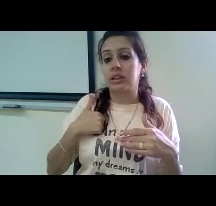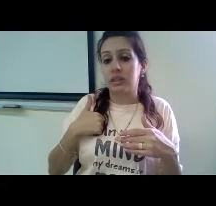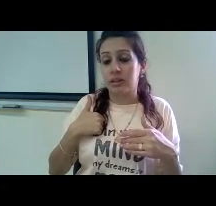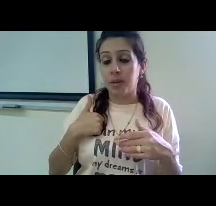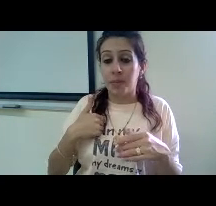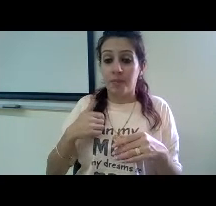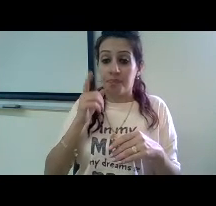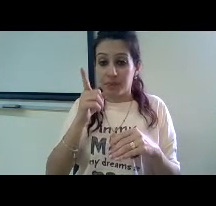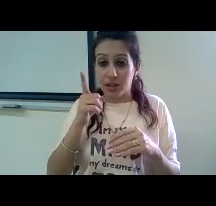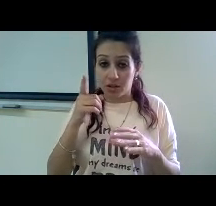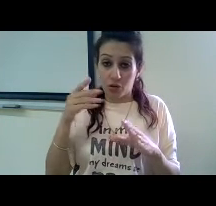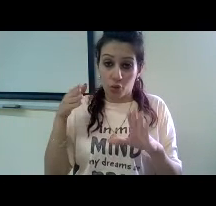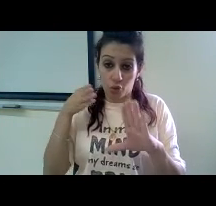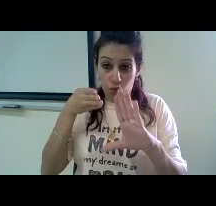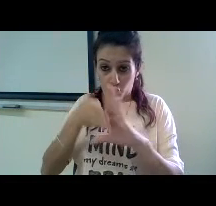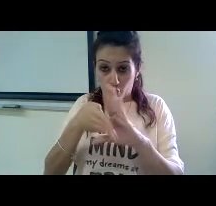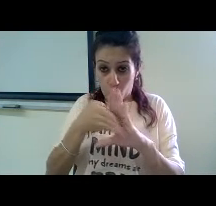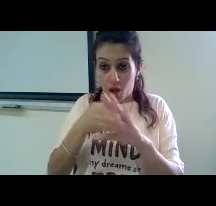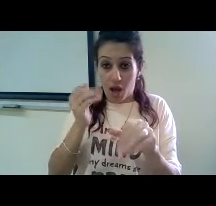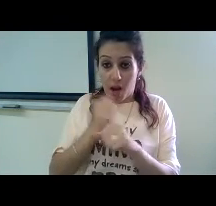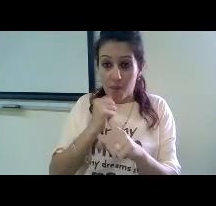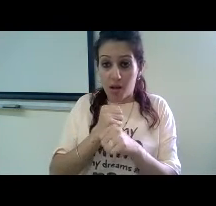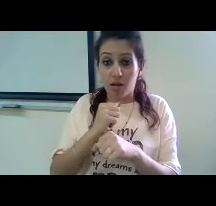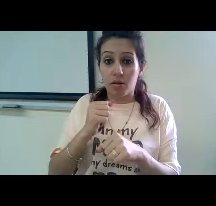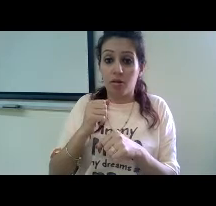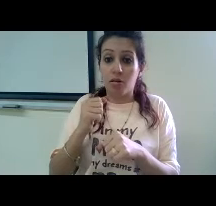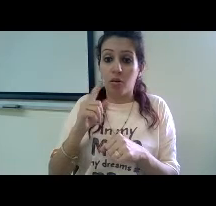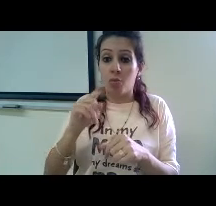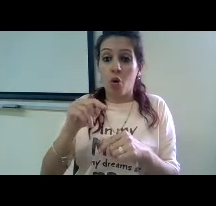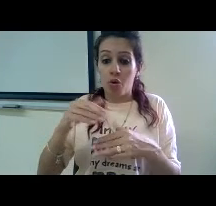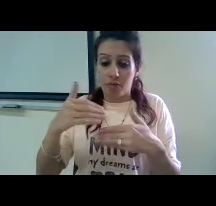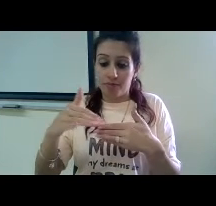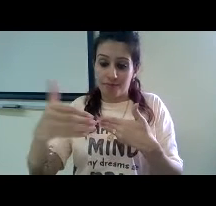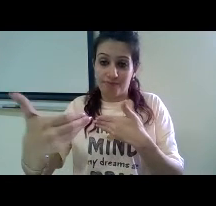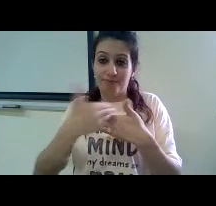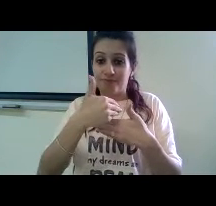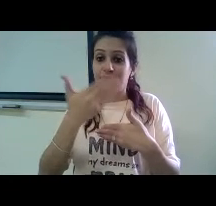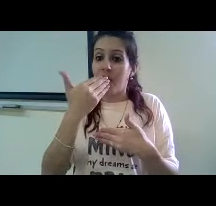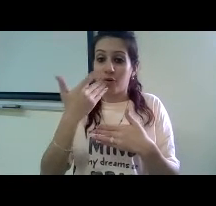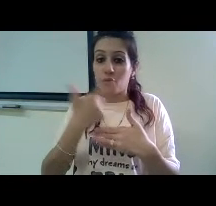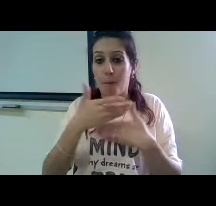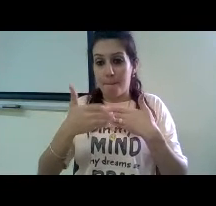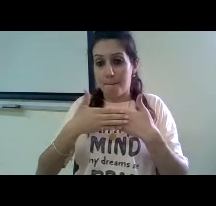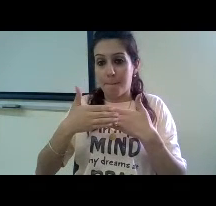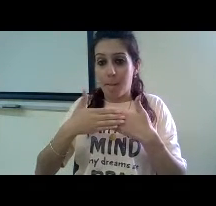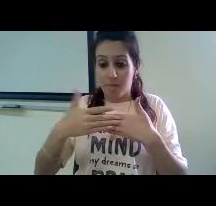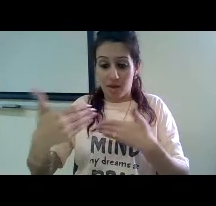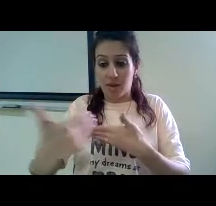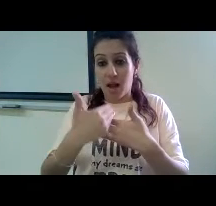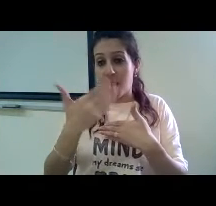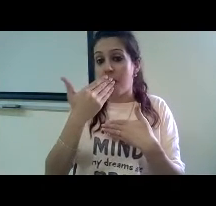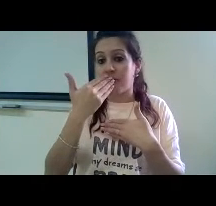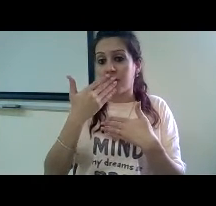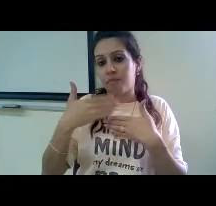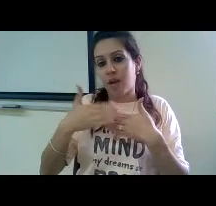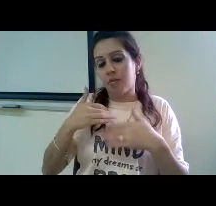And international treaties have a higher level of authority than national laws.